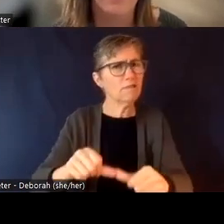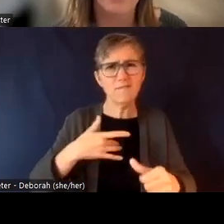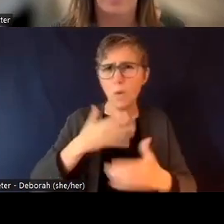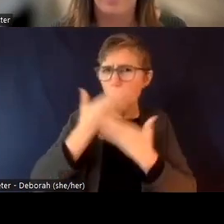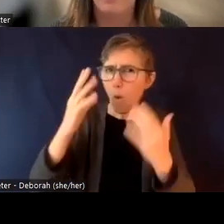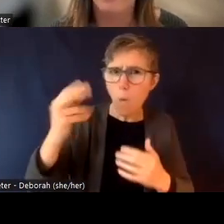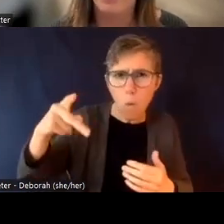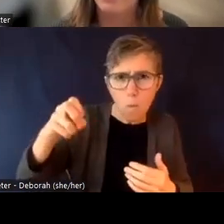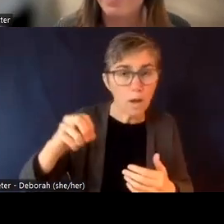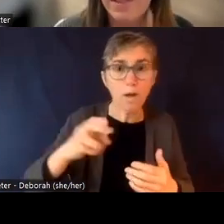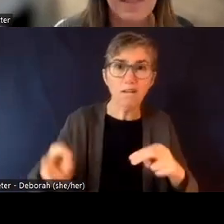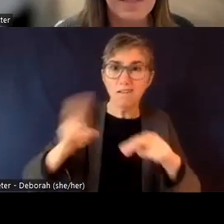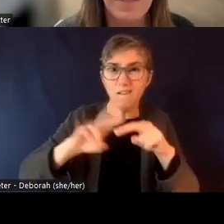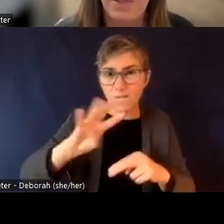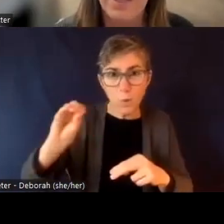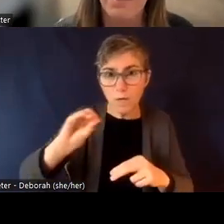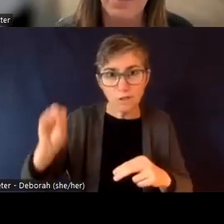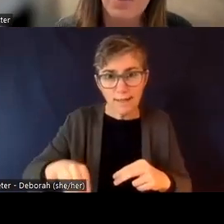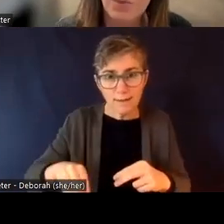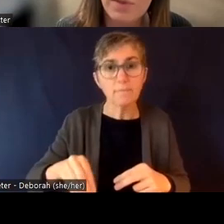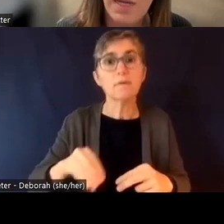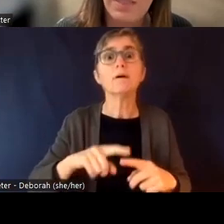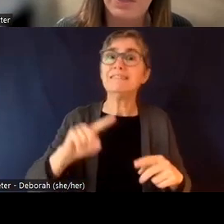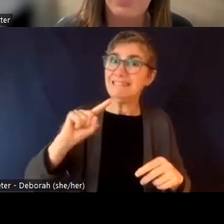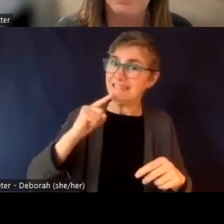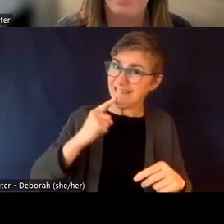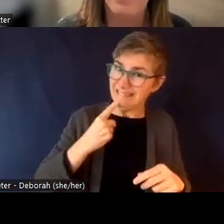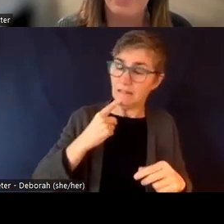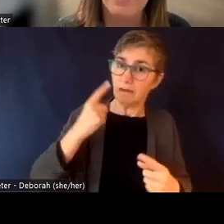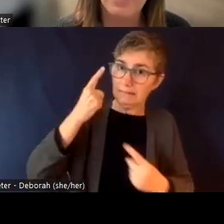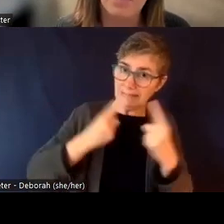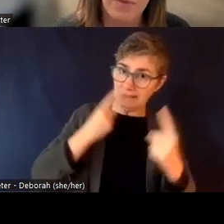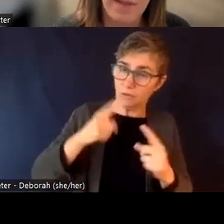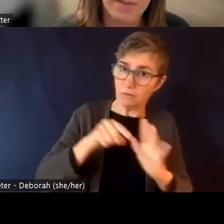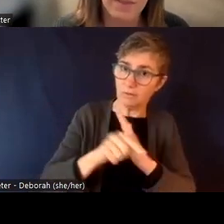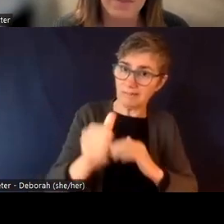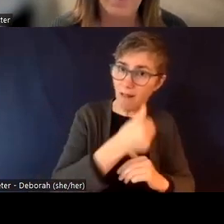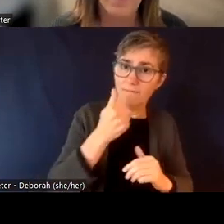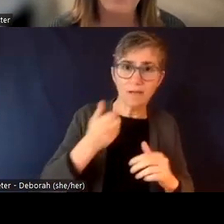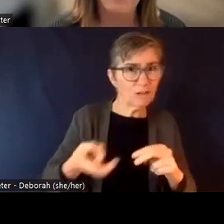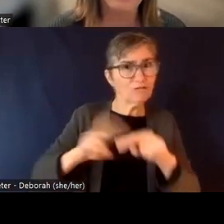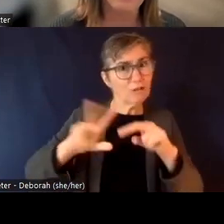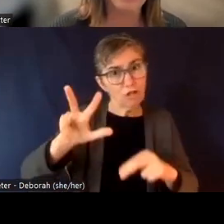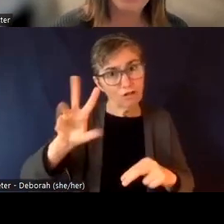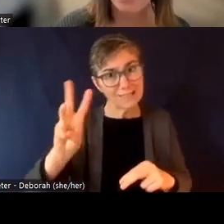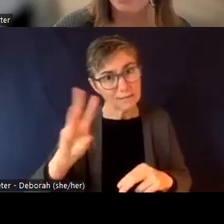The share of seriously considering attempting suicide increased by 36%, and the proportion